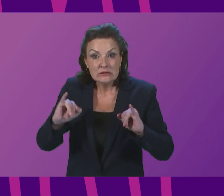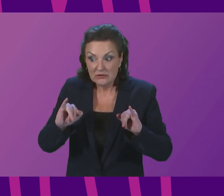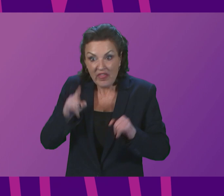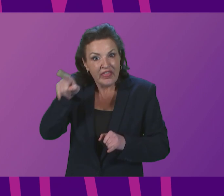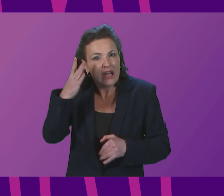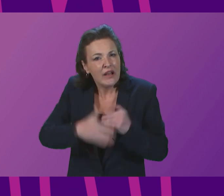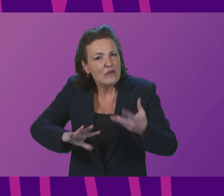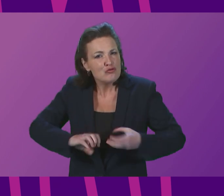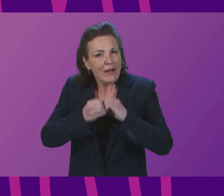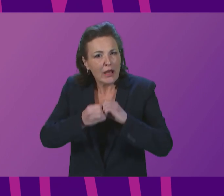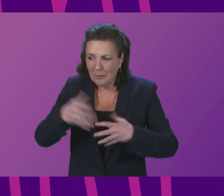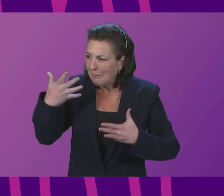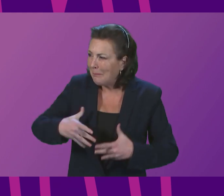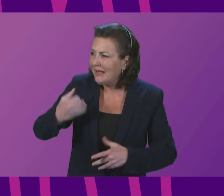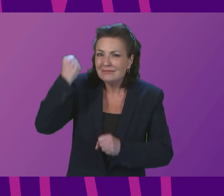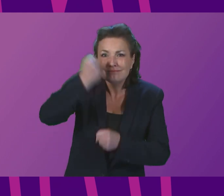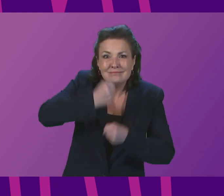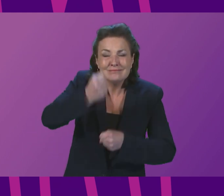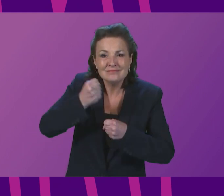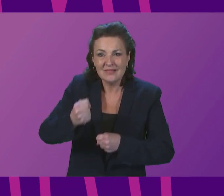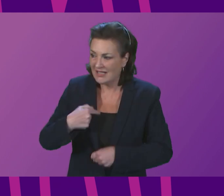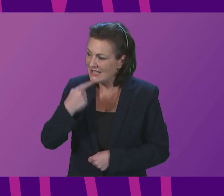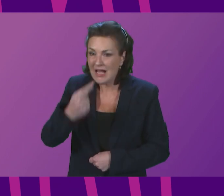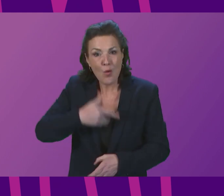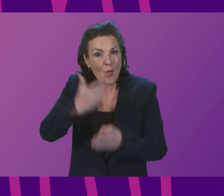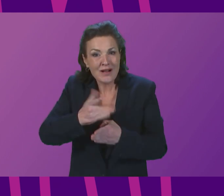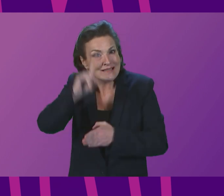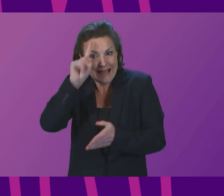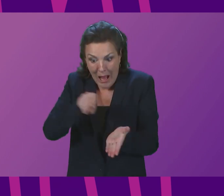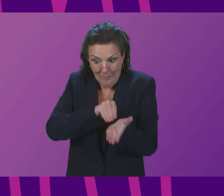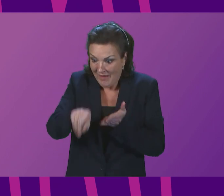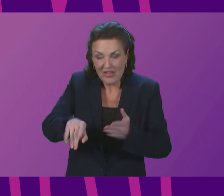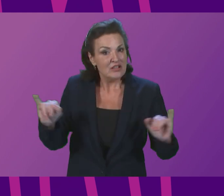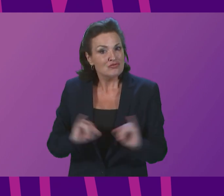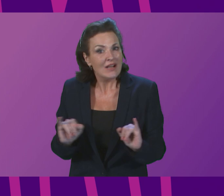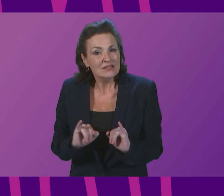to make it clear that workers cannot pay—and will not pay—for the crisis.